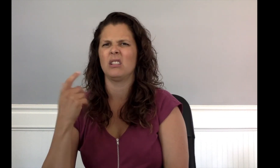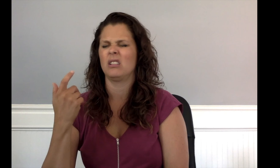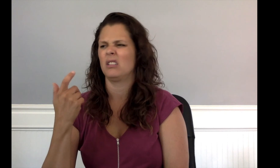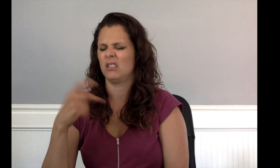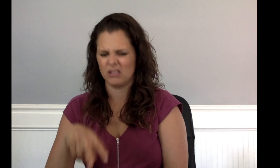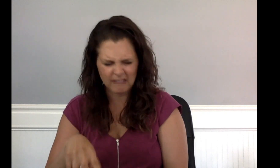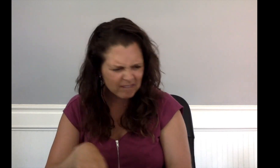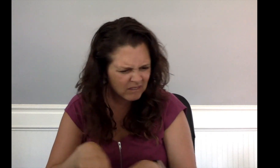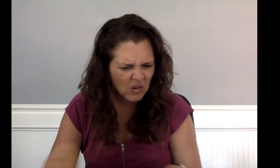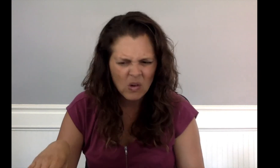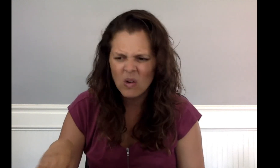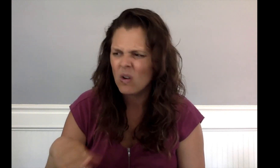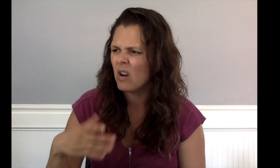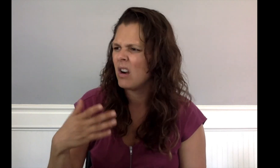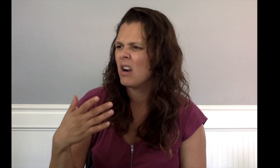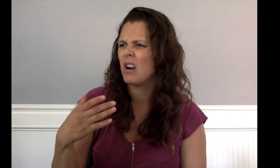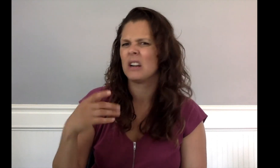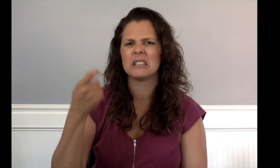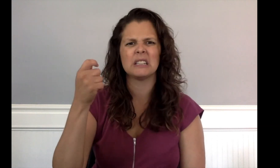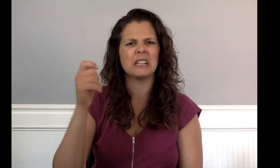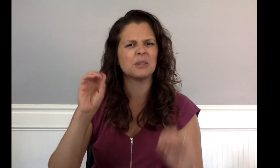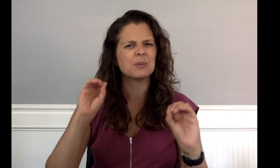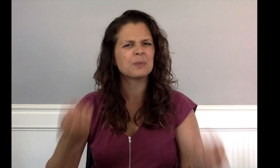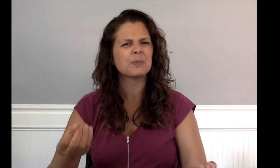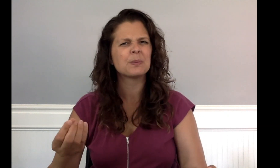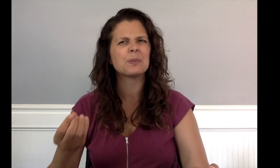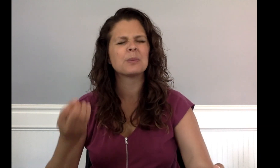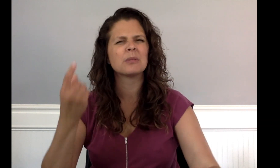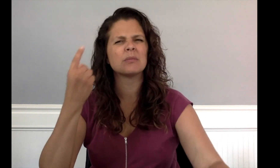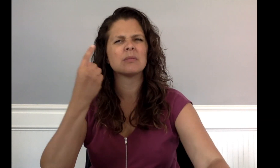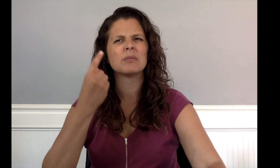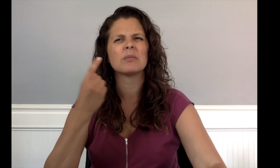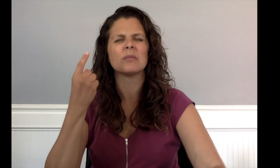Frog turned to Charlie, puzzled. She looked on the floor. No key.